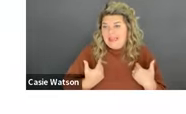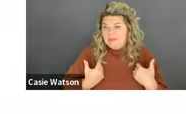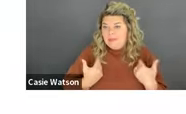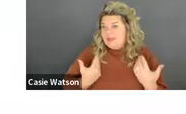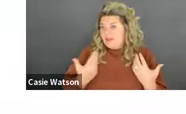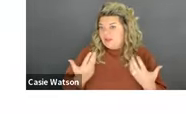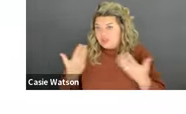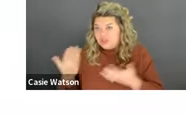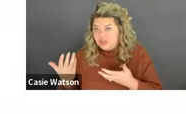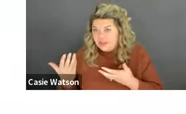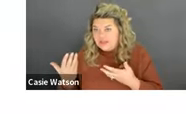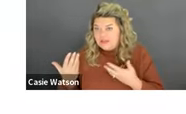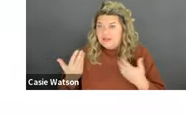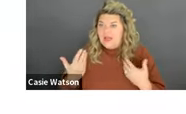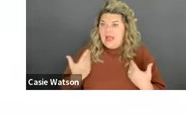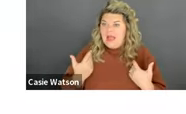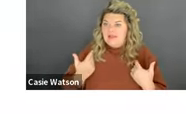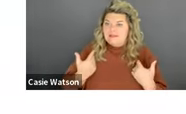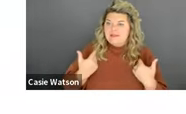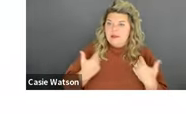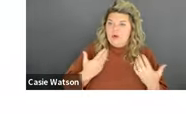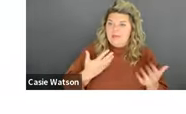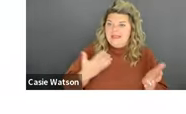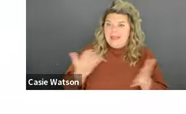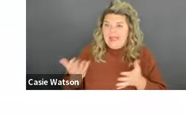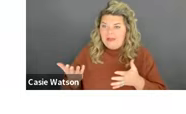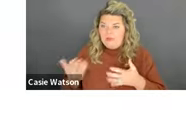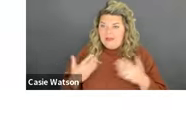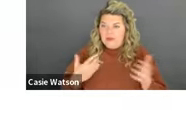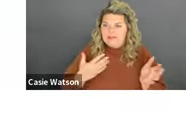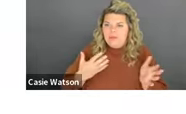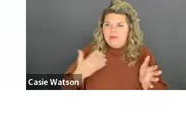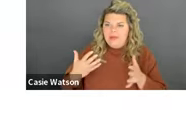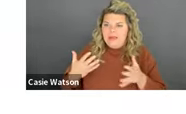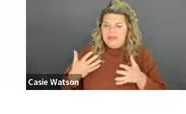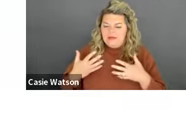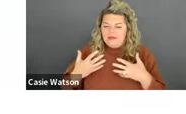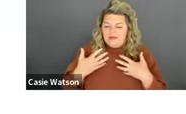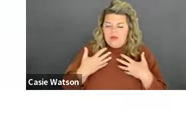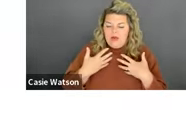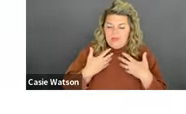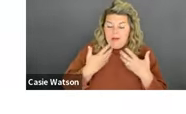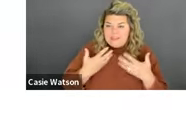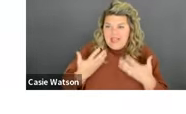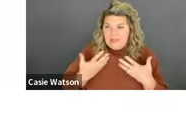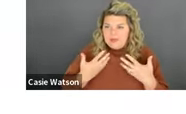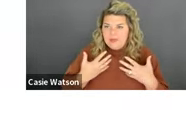it can be misunderstood as someone being angry or someone being upset,